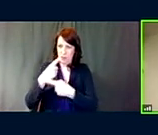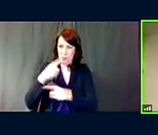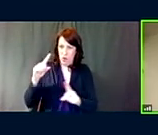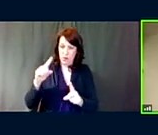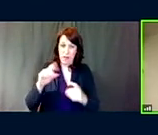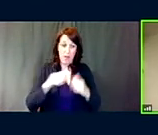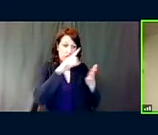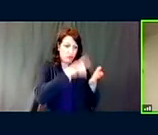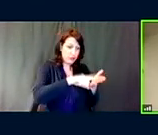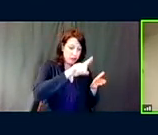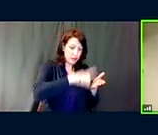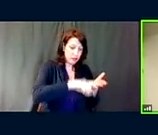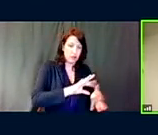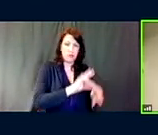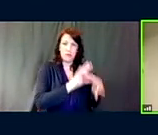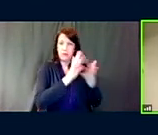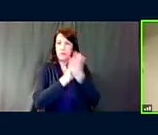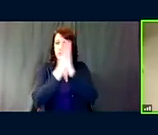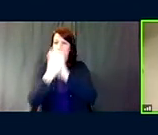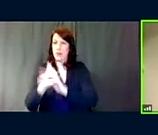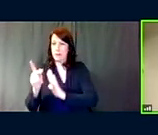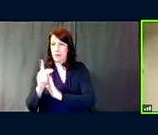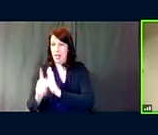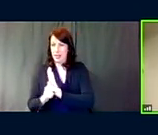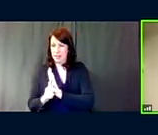HOW DO YOU GO FROM RESEARCH TO POLICY?